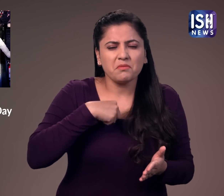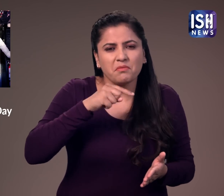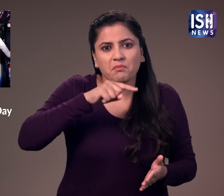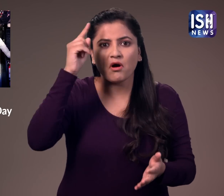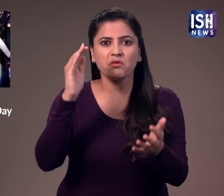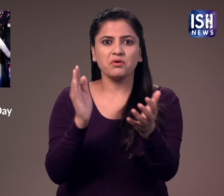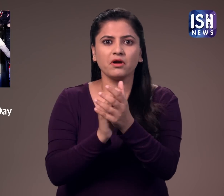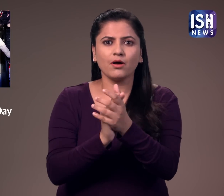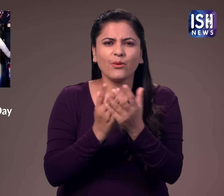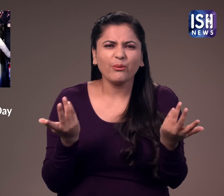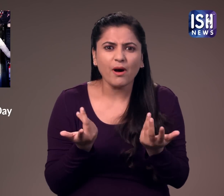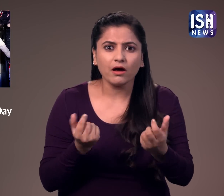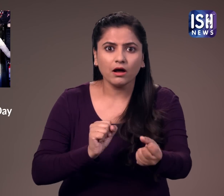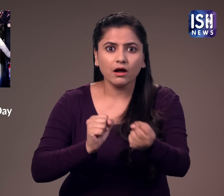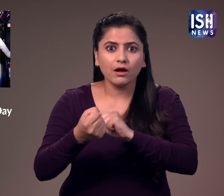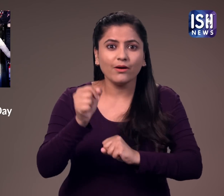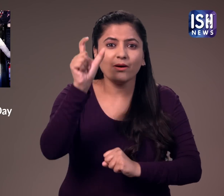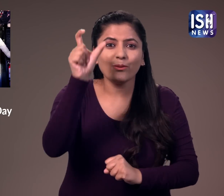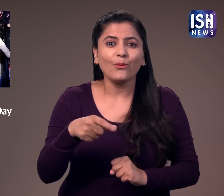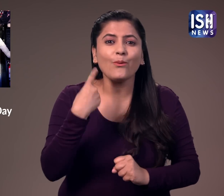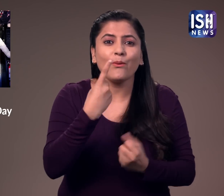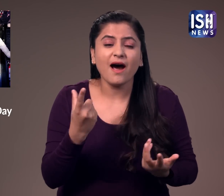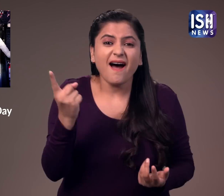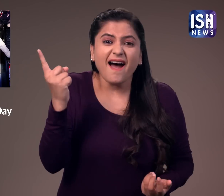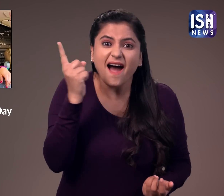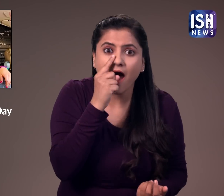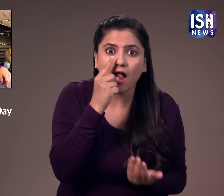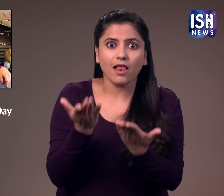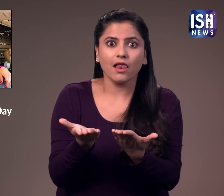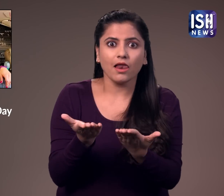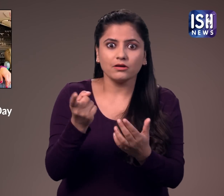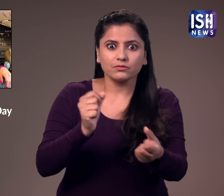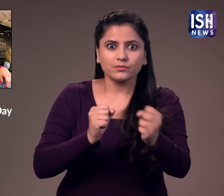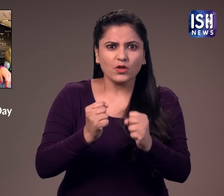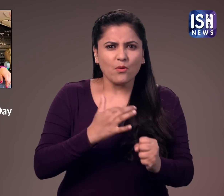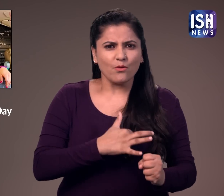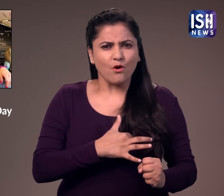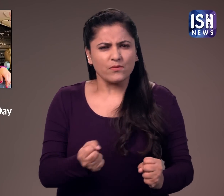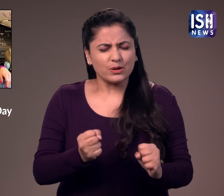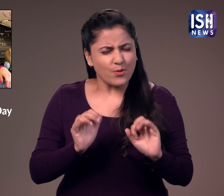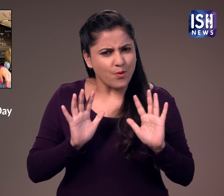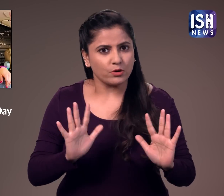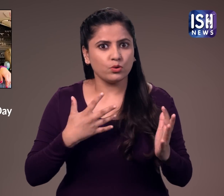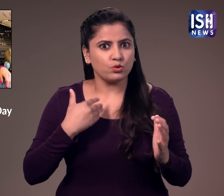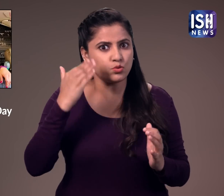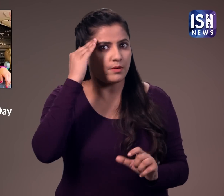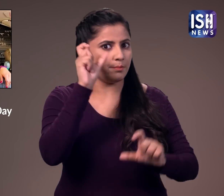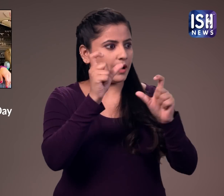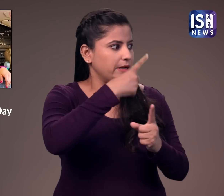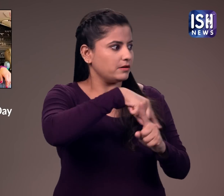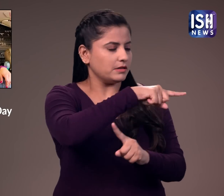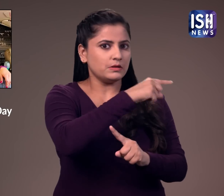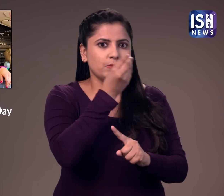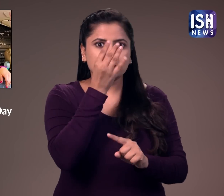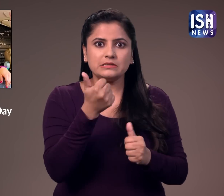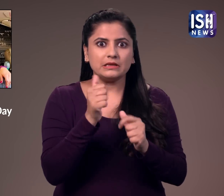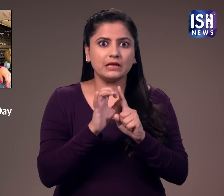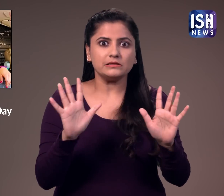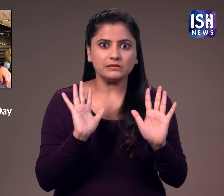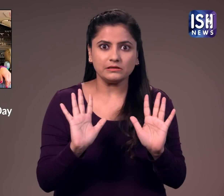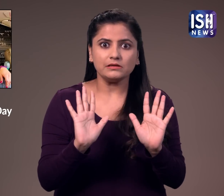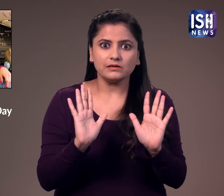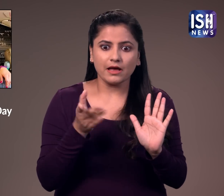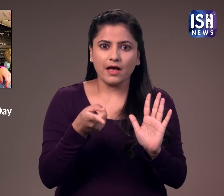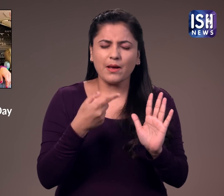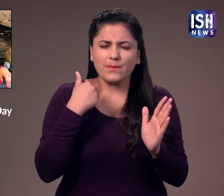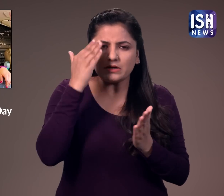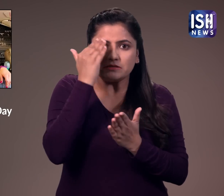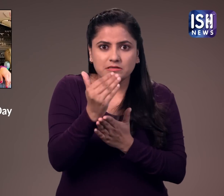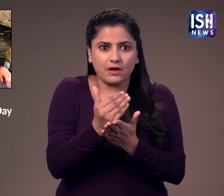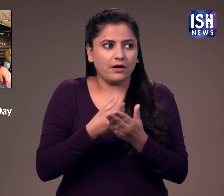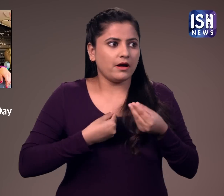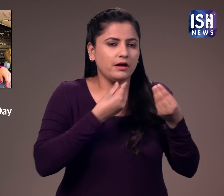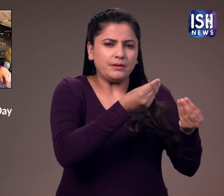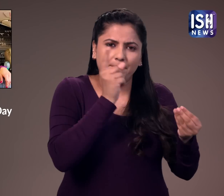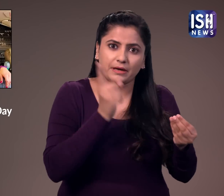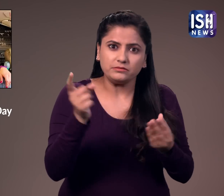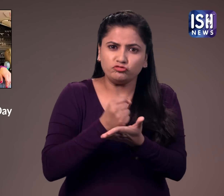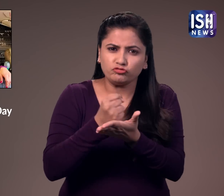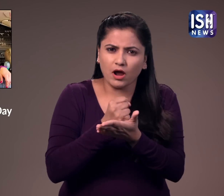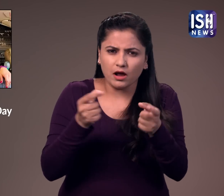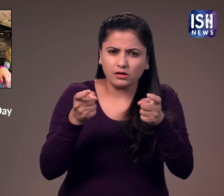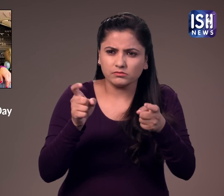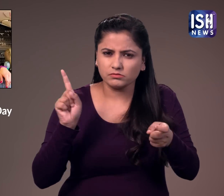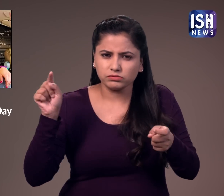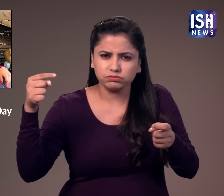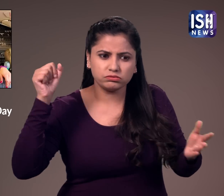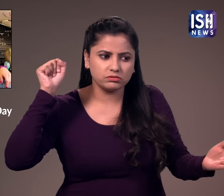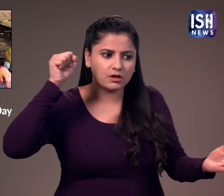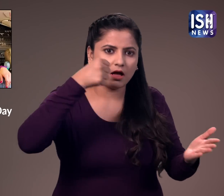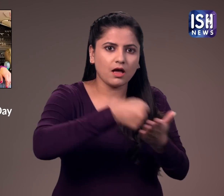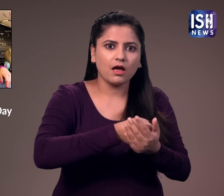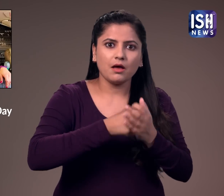But it was the skills of the female pilot that ensured the safety of the passengers during the emergency landing.